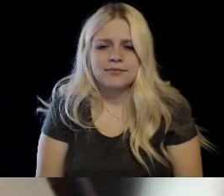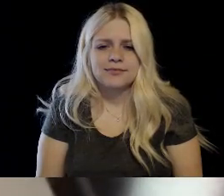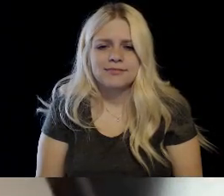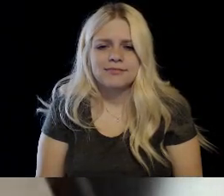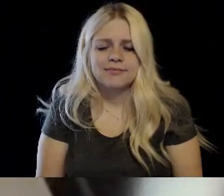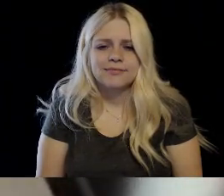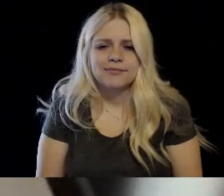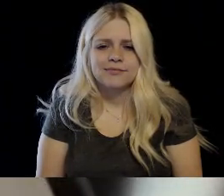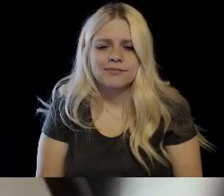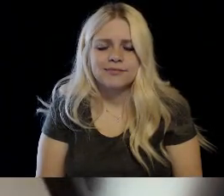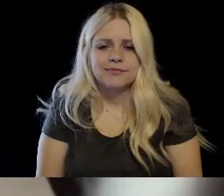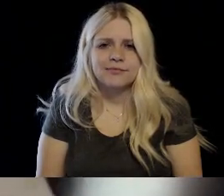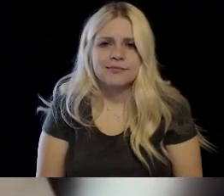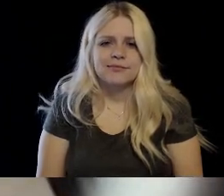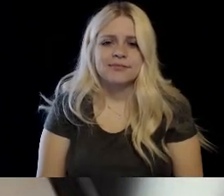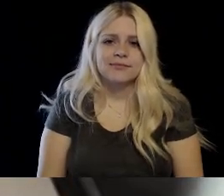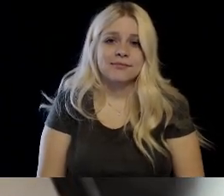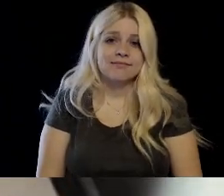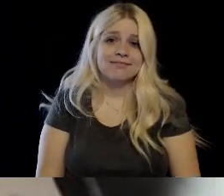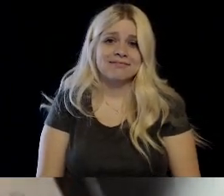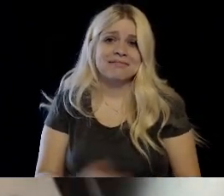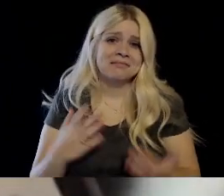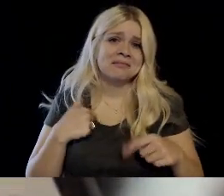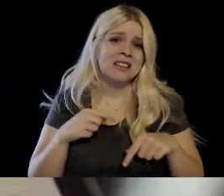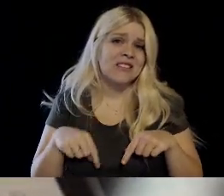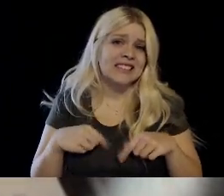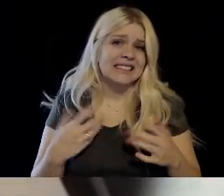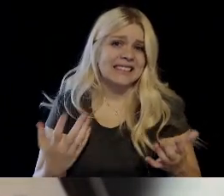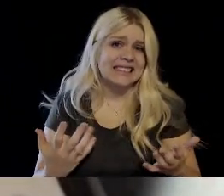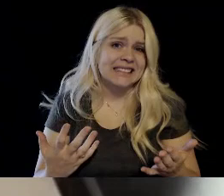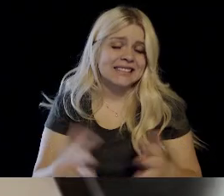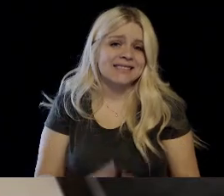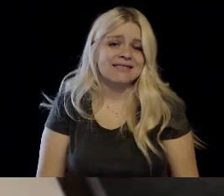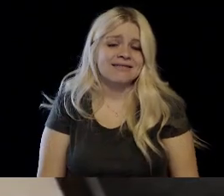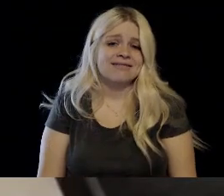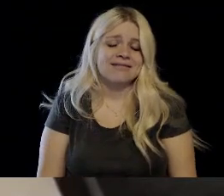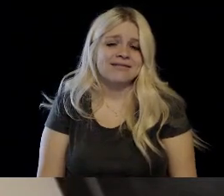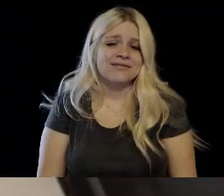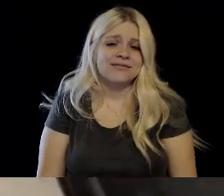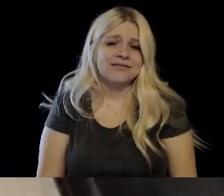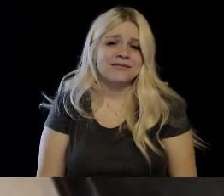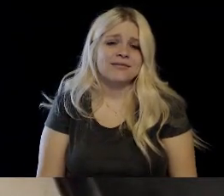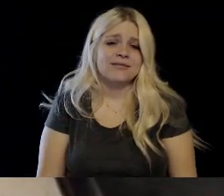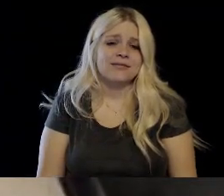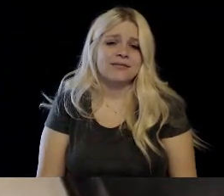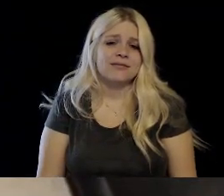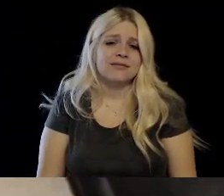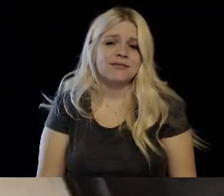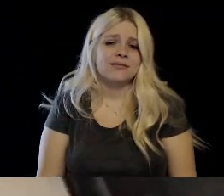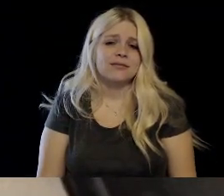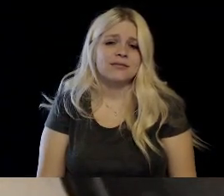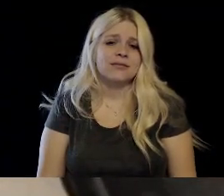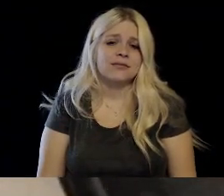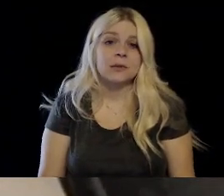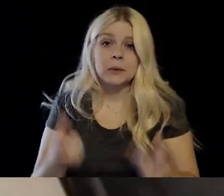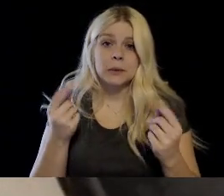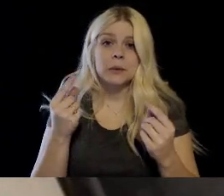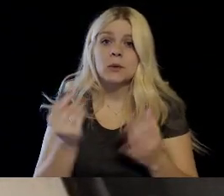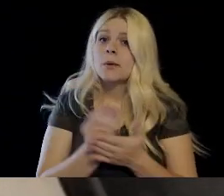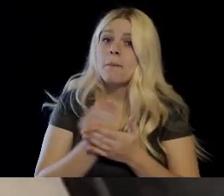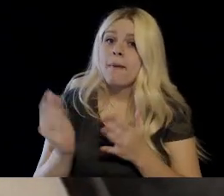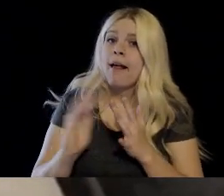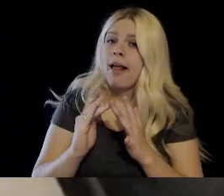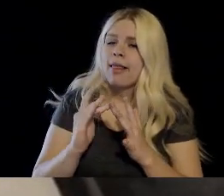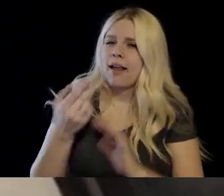see if I get nervous again. Chris, you can buy one just by going to our website HogleZoo.org.